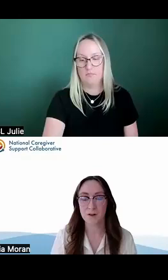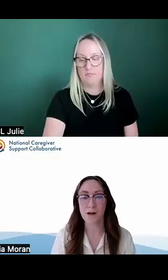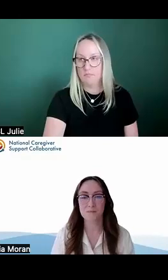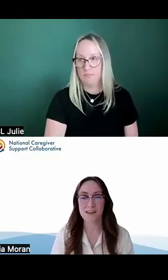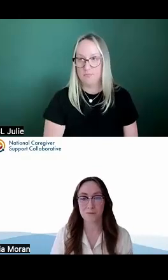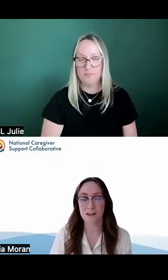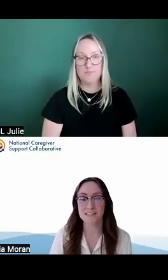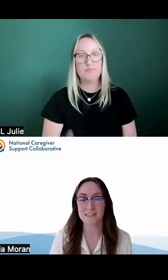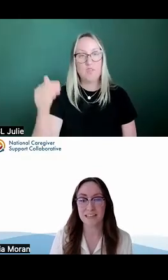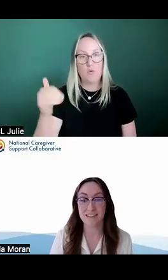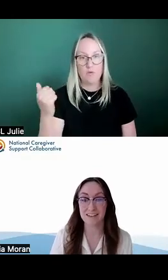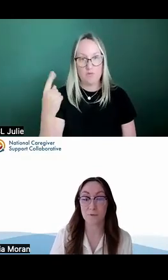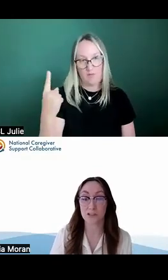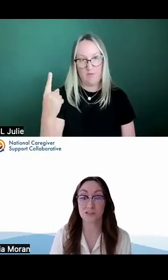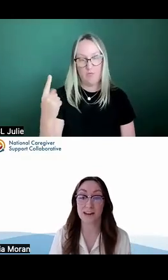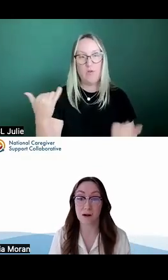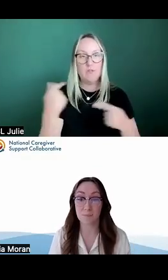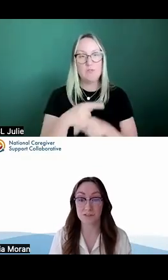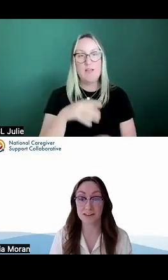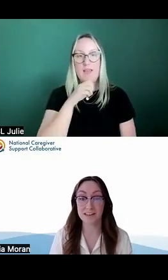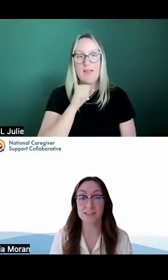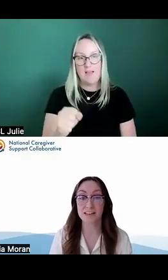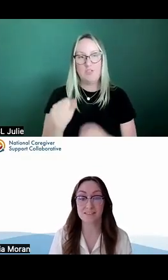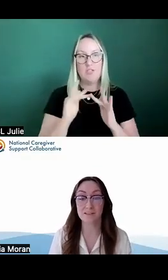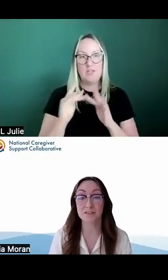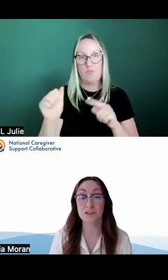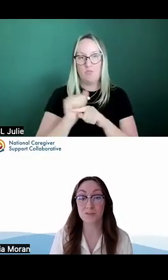Welcome everyone to this aging network training opportunity to Introduce New